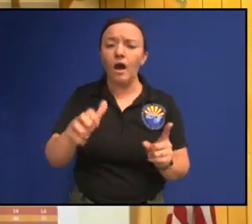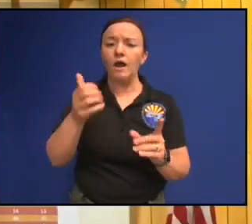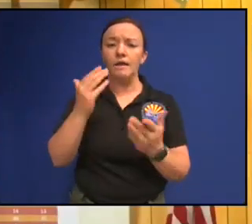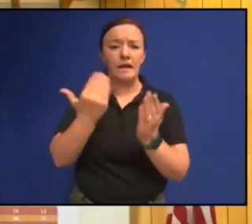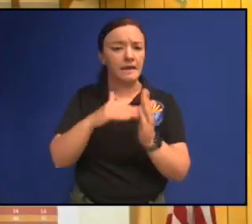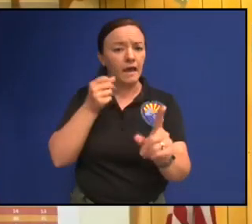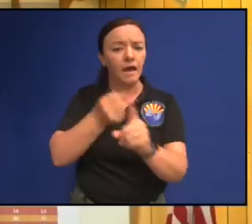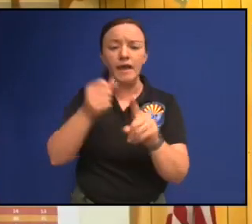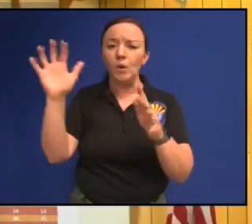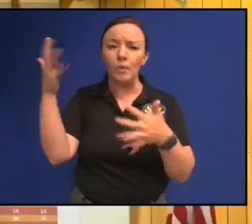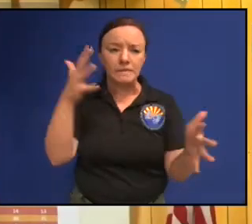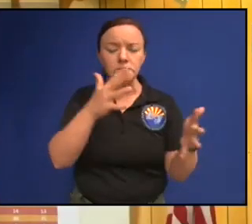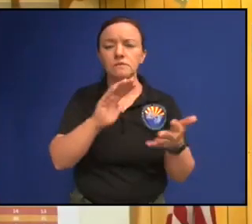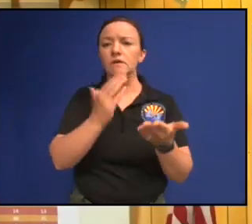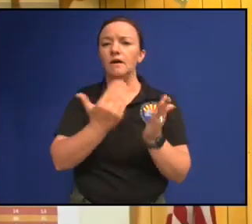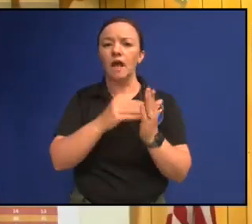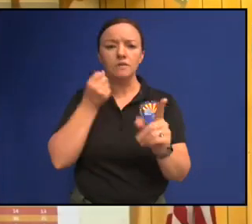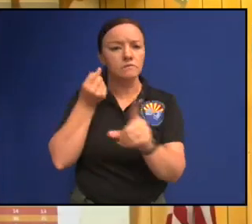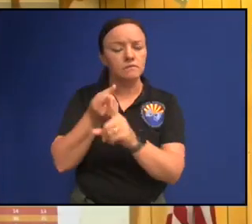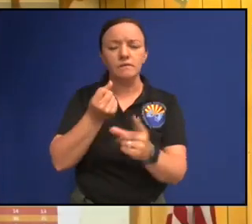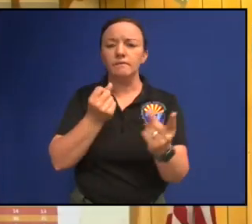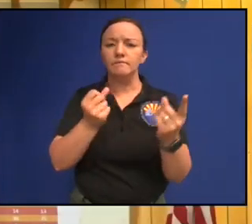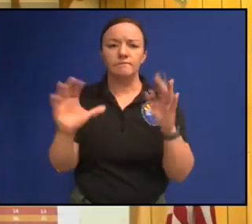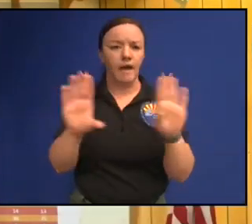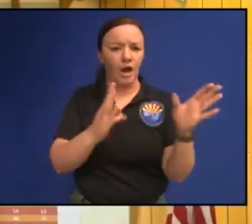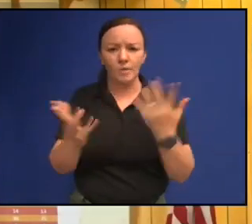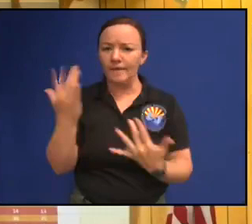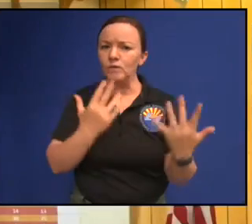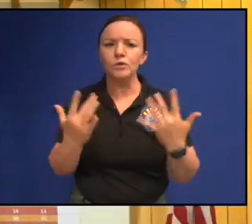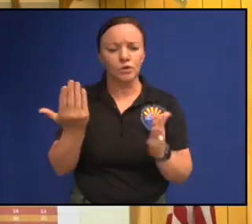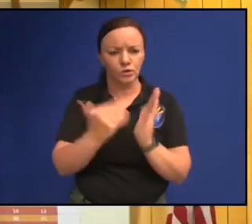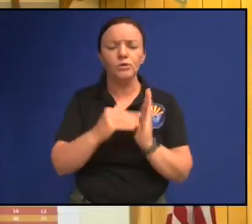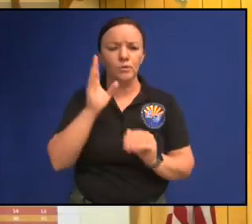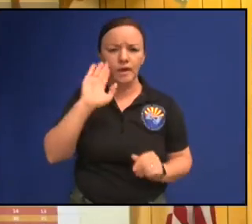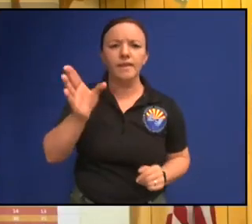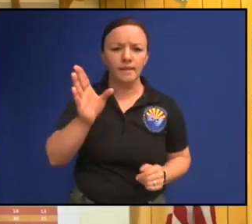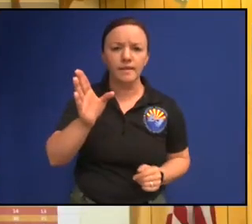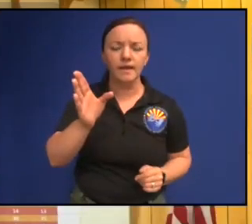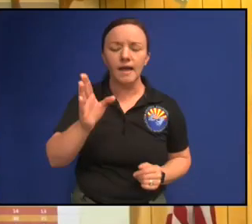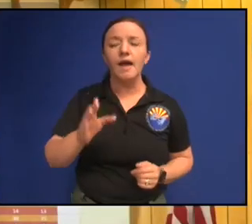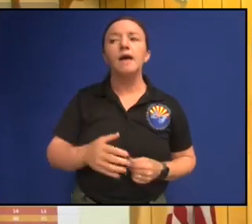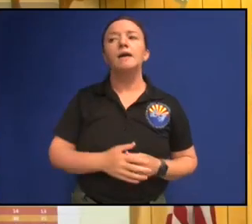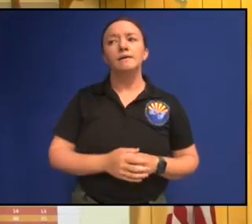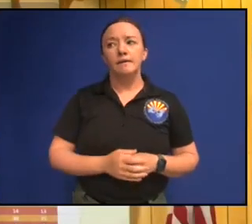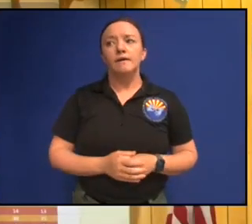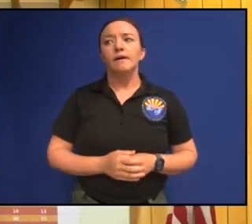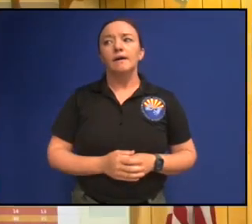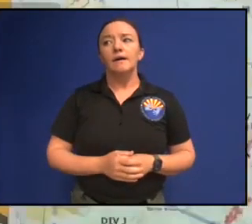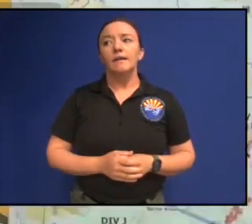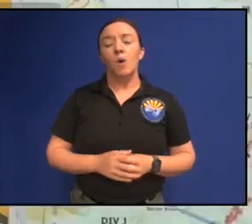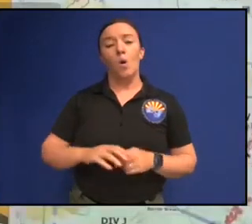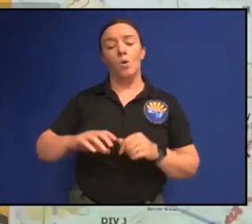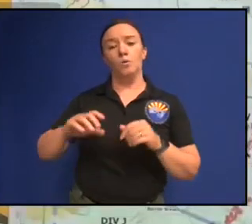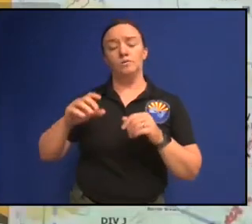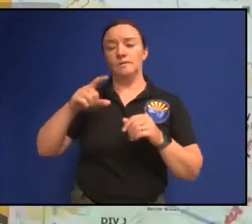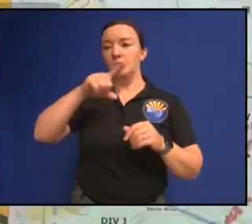AND AS CONFIDENT AS I AM IN THESE PRIMARY CONTAINMENT LINES, THE GREAT WORK THE TEAM IS DOING, I WANT TO HAVE